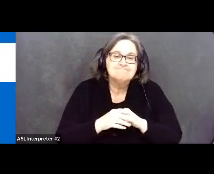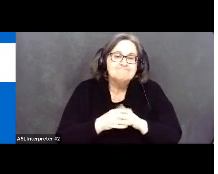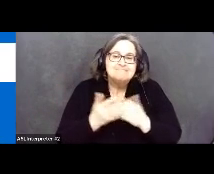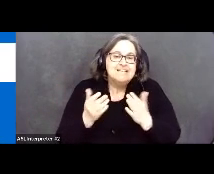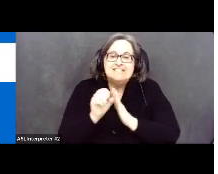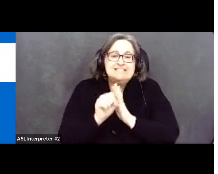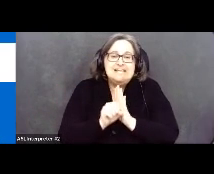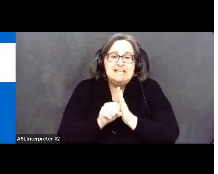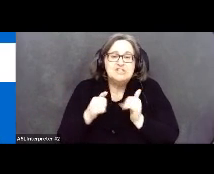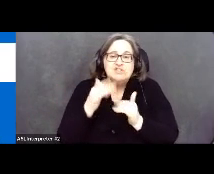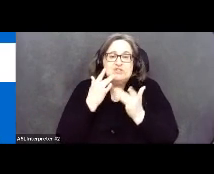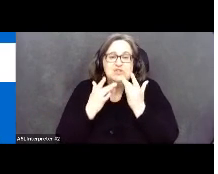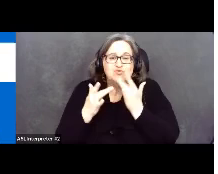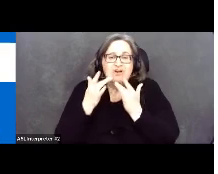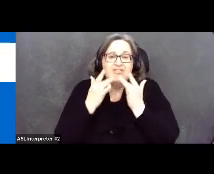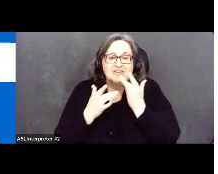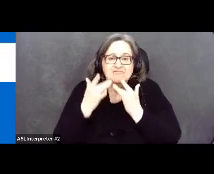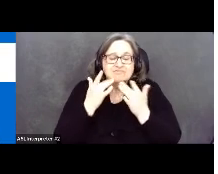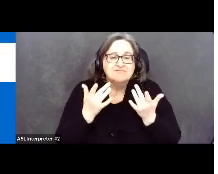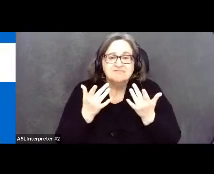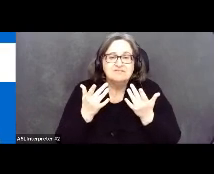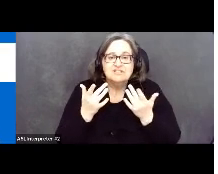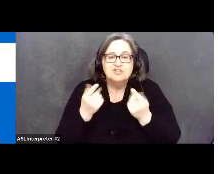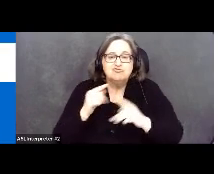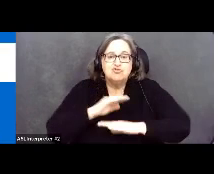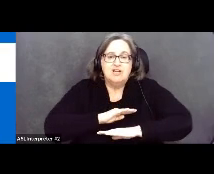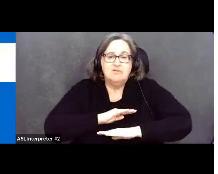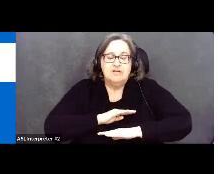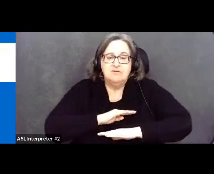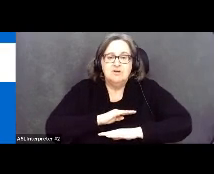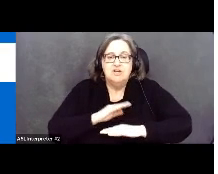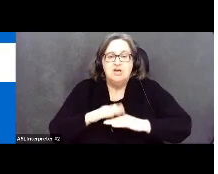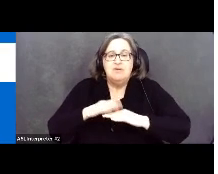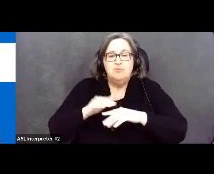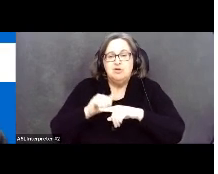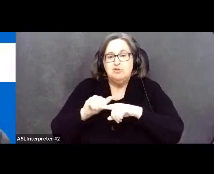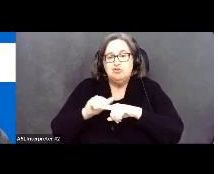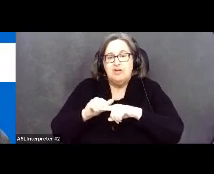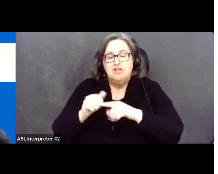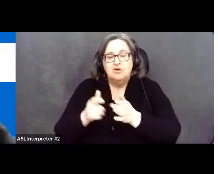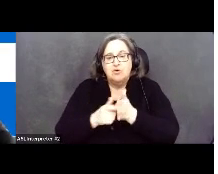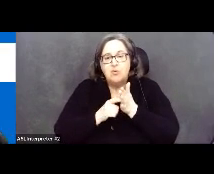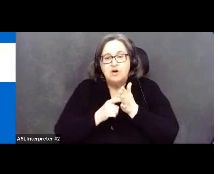are still struggling to even meet the minimum training requirements for the return to play laws.